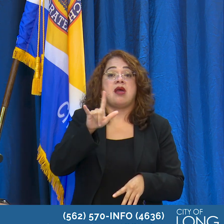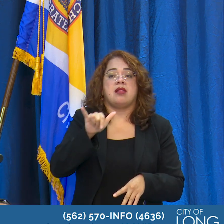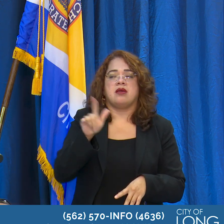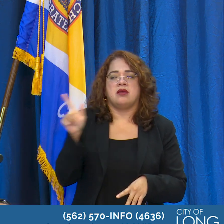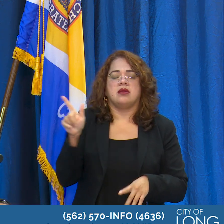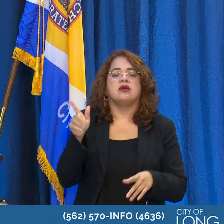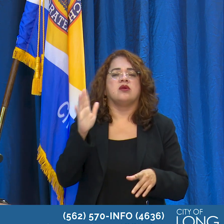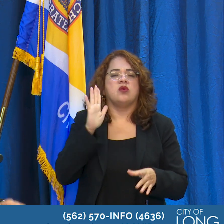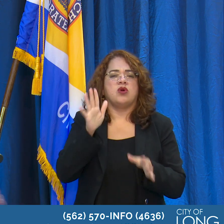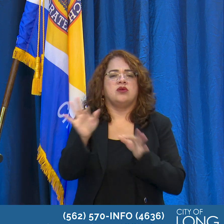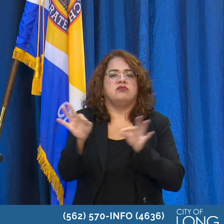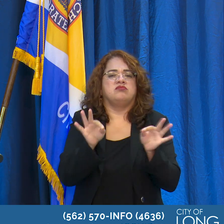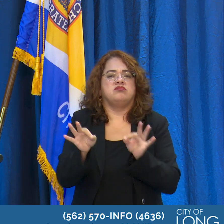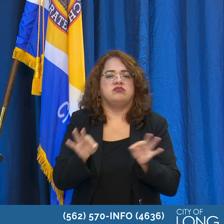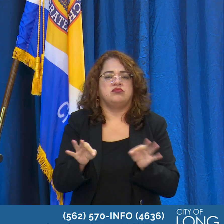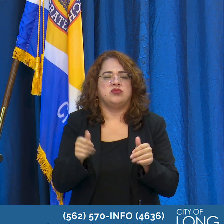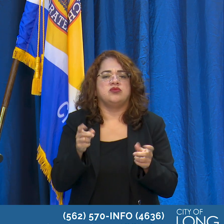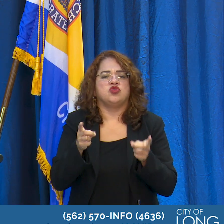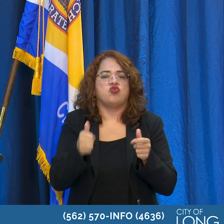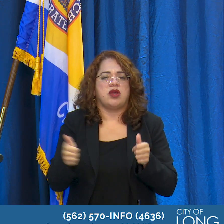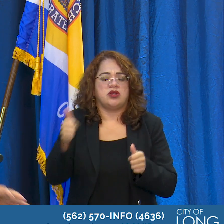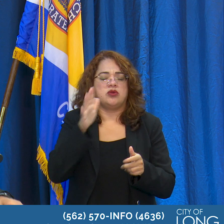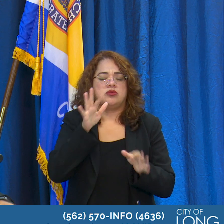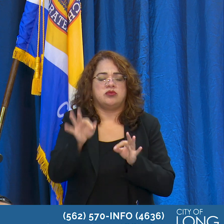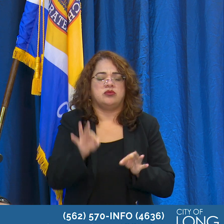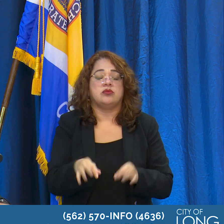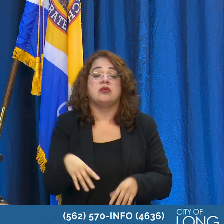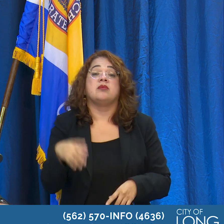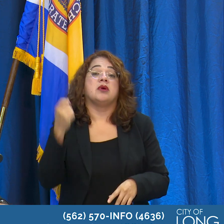we have some information but the first the first data point which we're